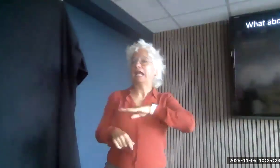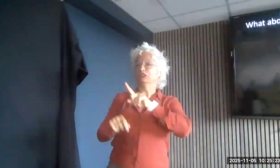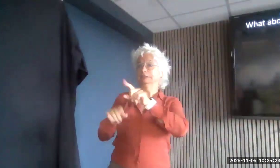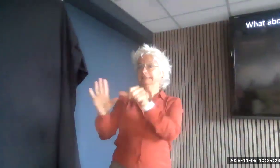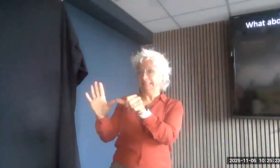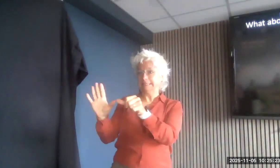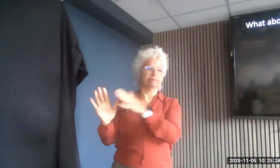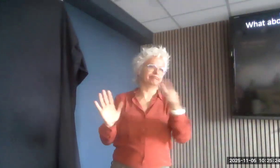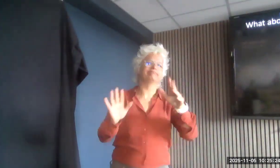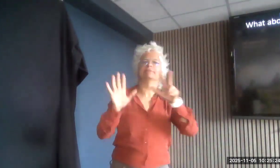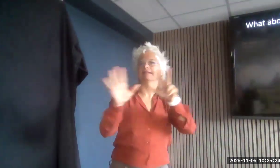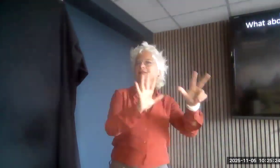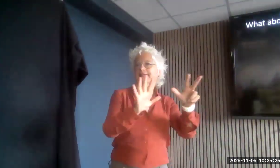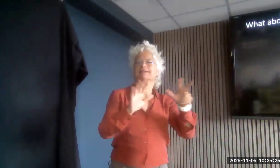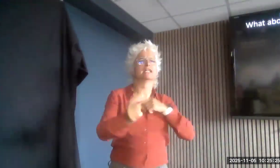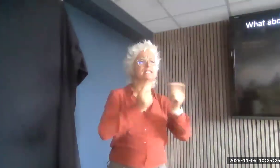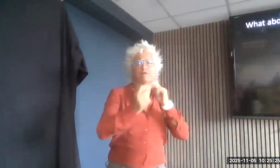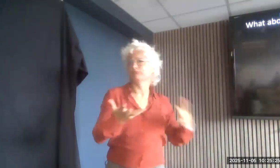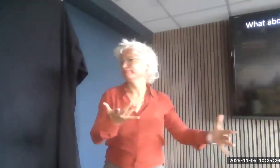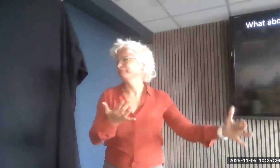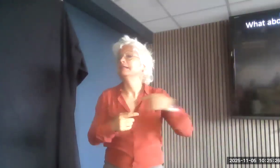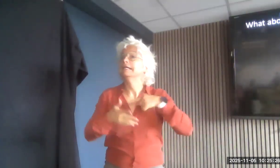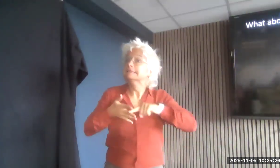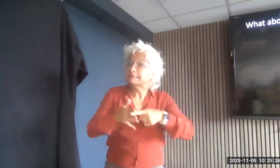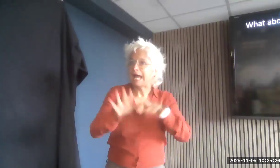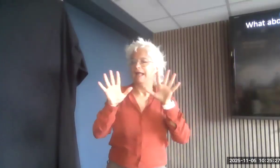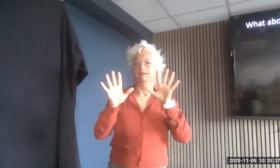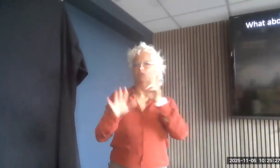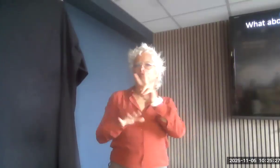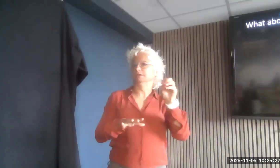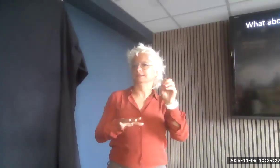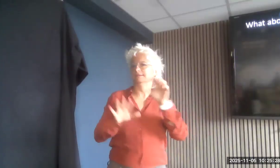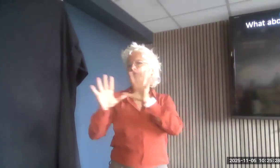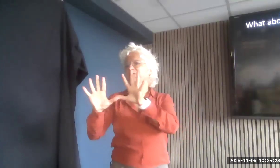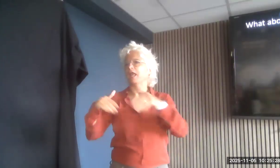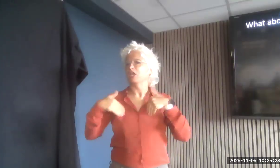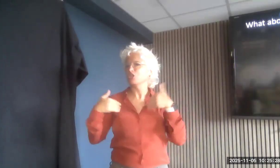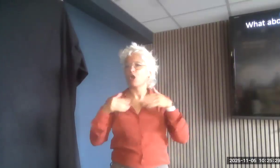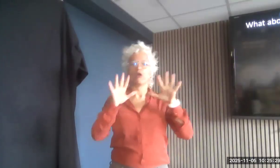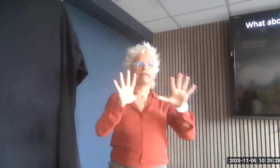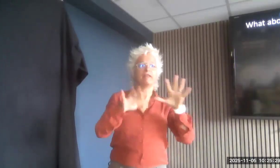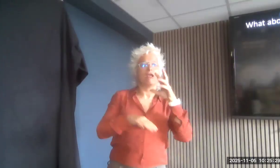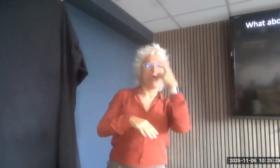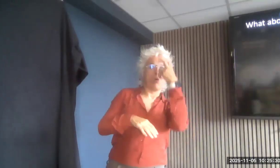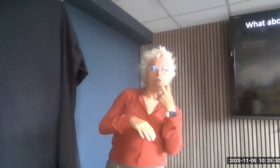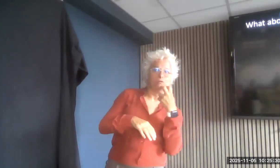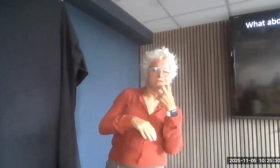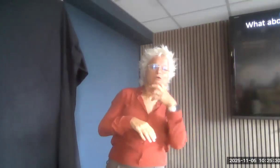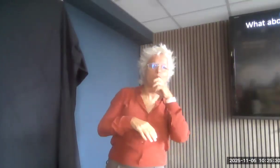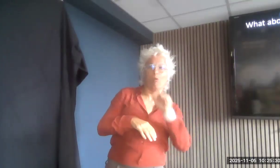This is an important part and the participants were between sixteen and eighty eight.